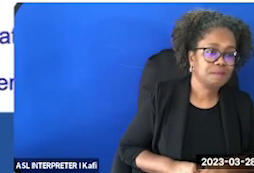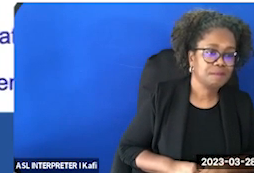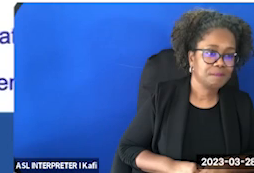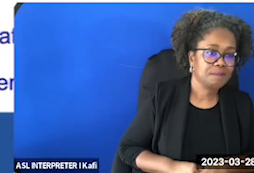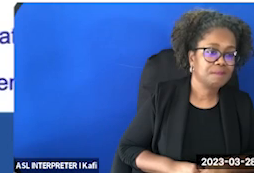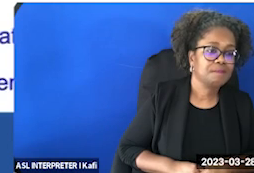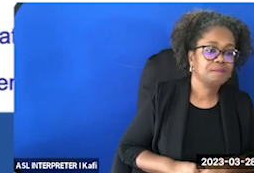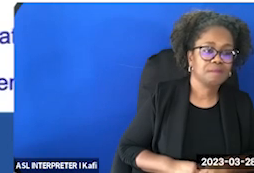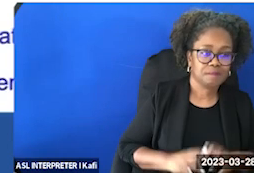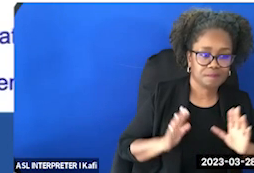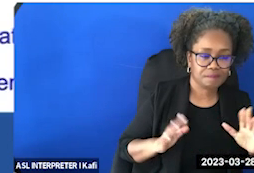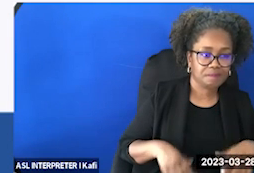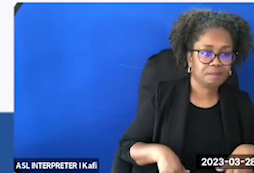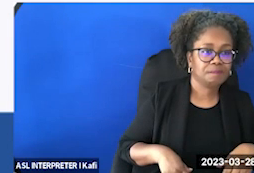Debbie Stine, Science & Technology Policy Academy: and then